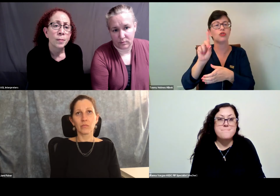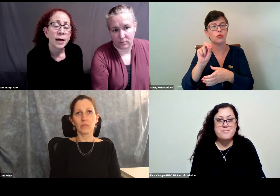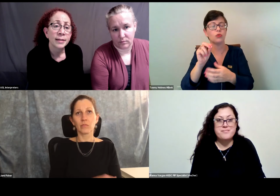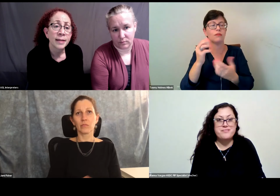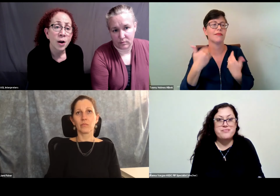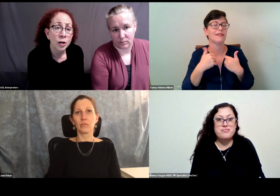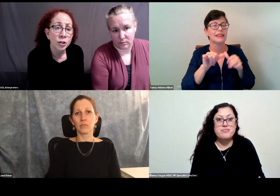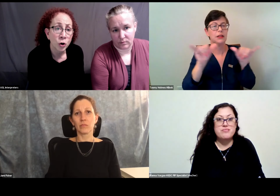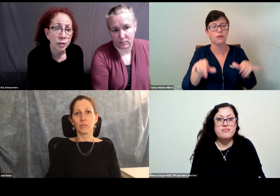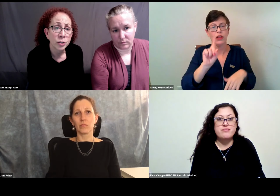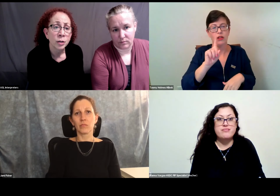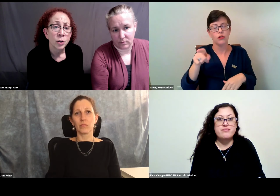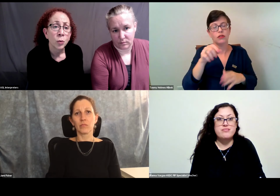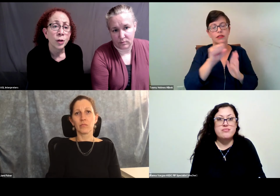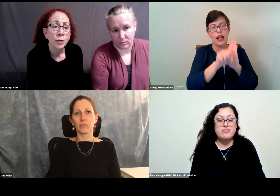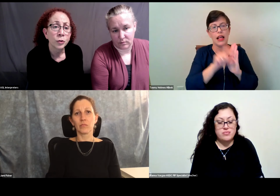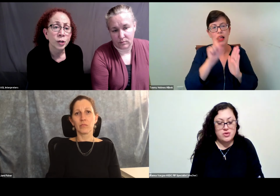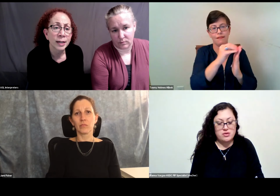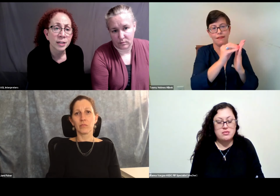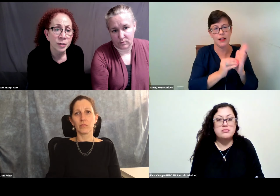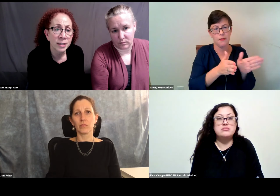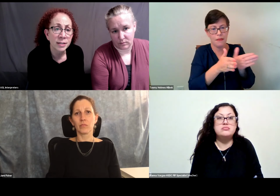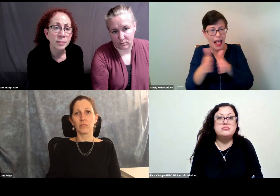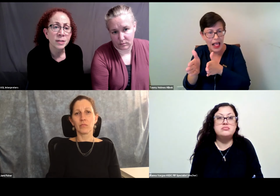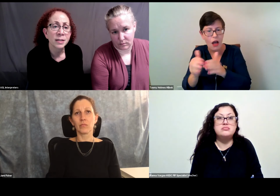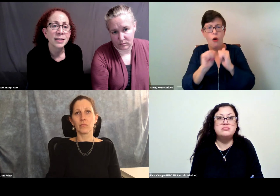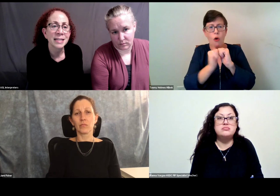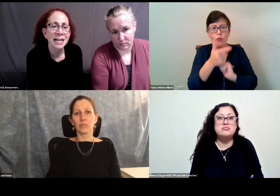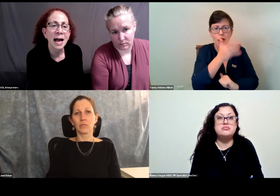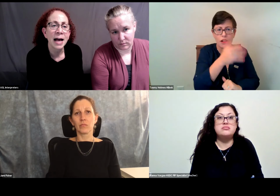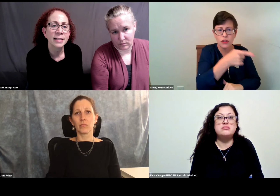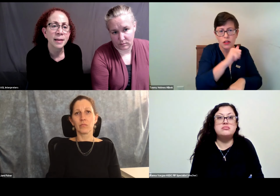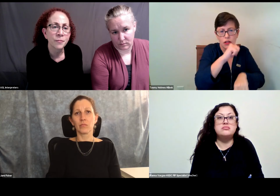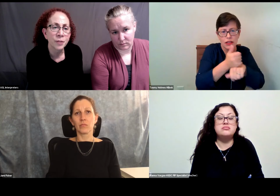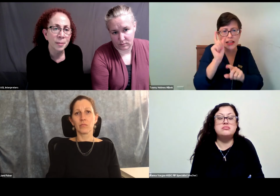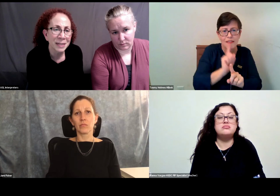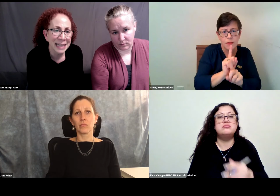And they are charged with looking at different systems, the state has them fill out a plan.